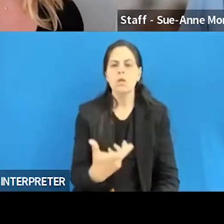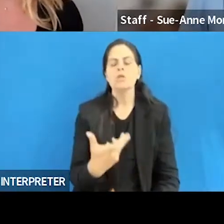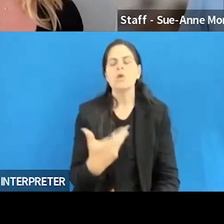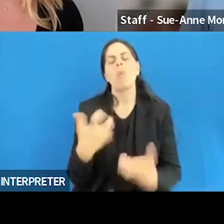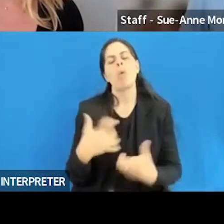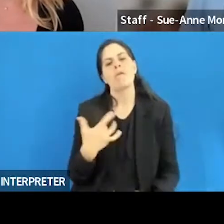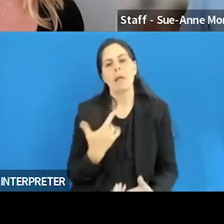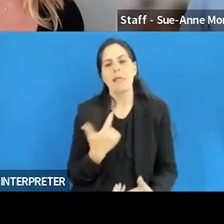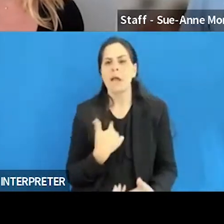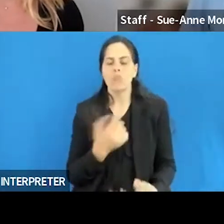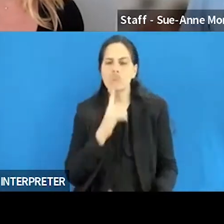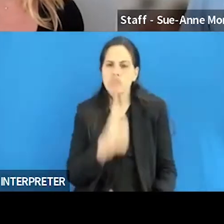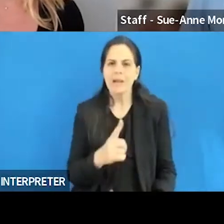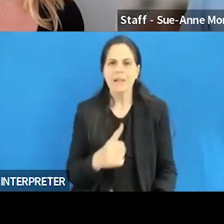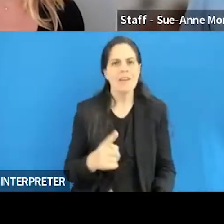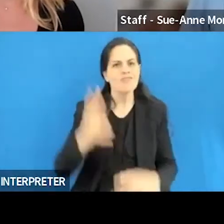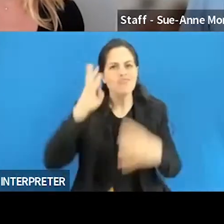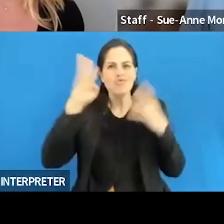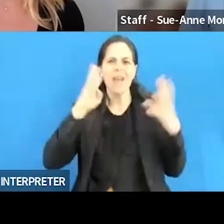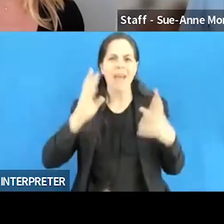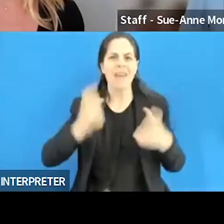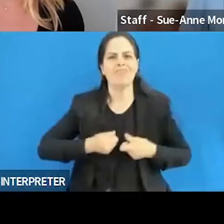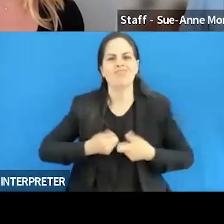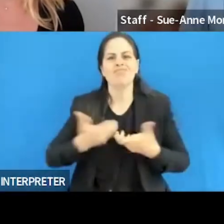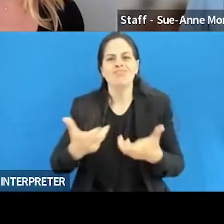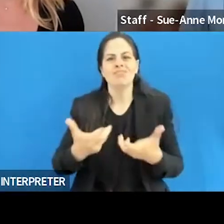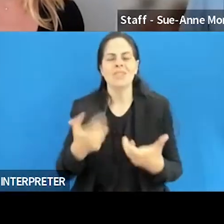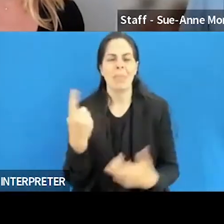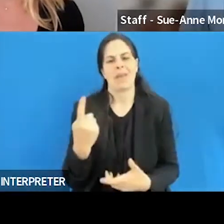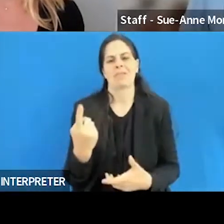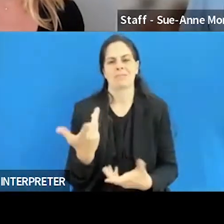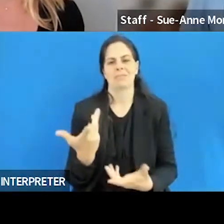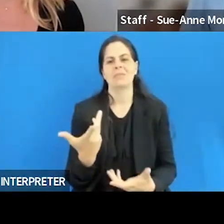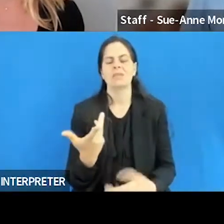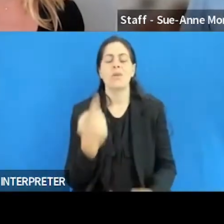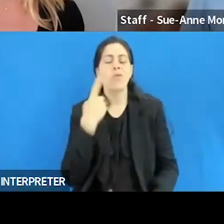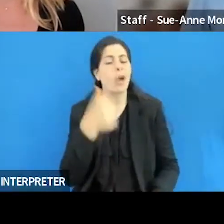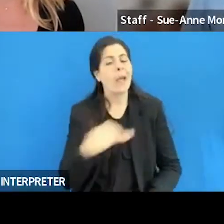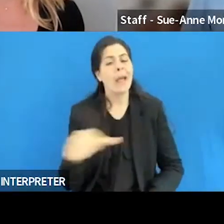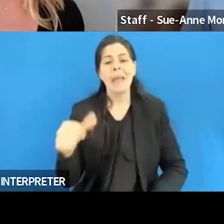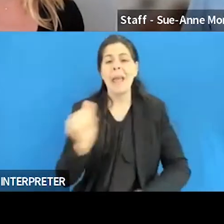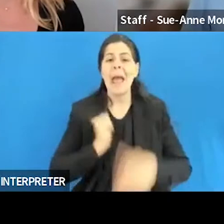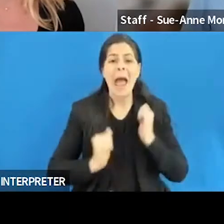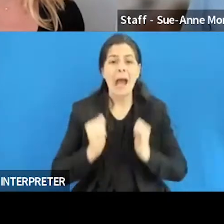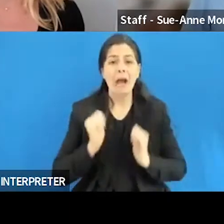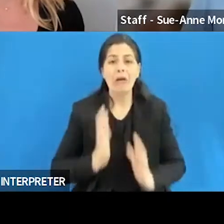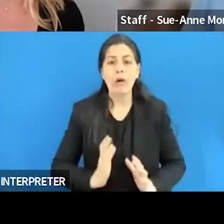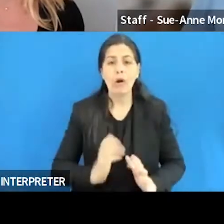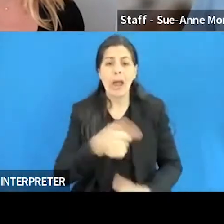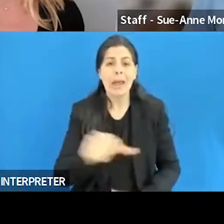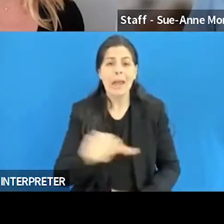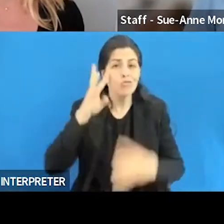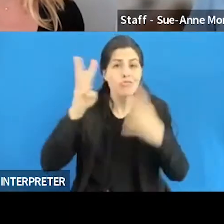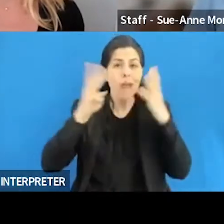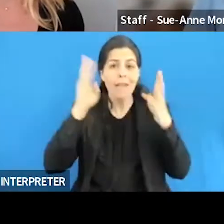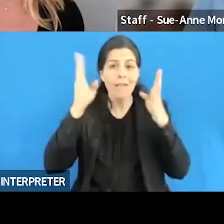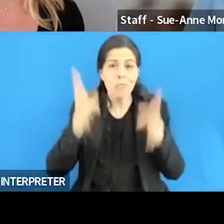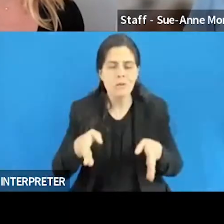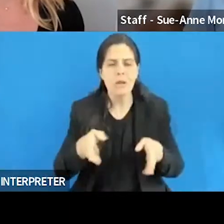So for any actor or performer out there, I wanna say podcast is such a wonderful, wonderful medium where you can create whatever you want.